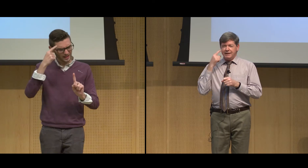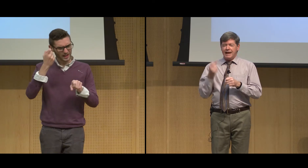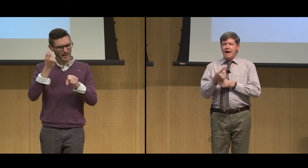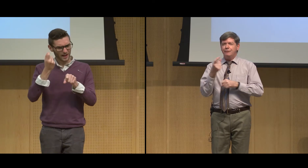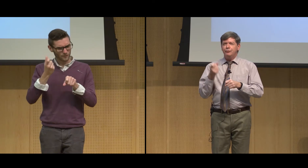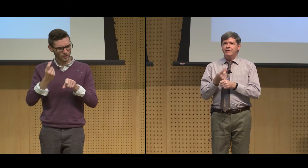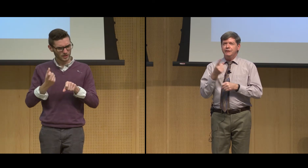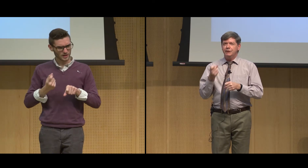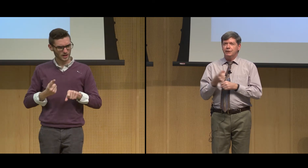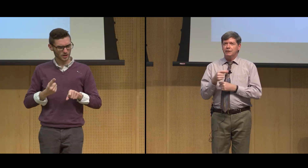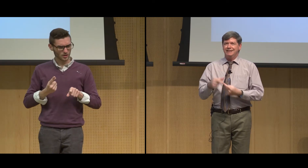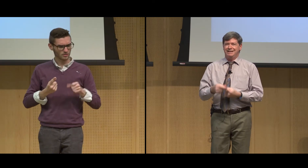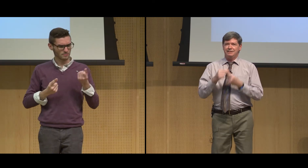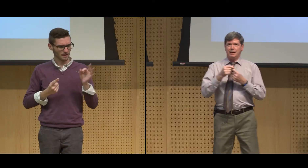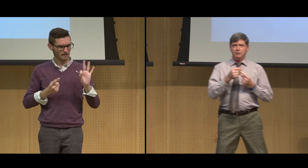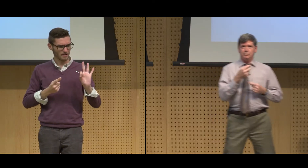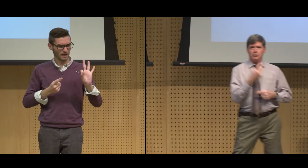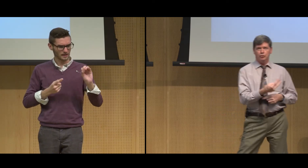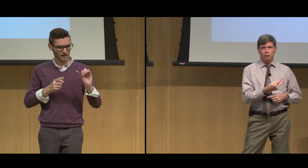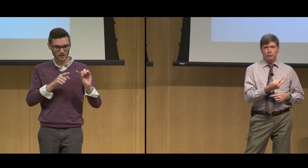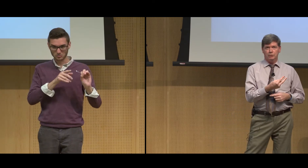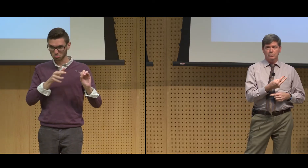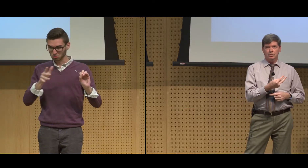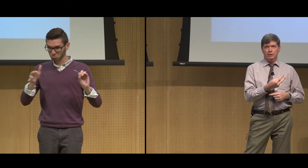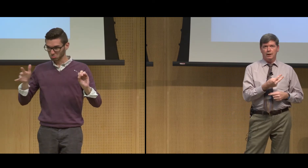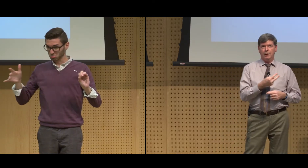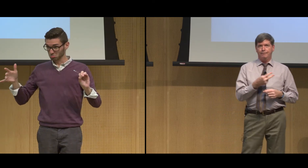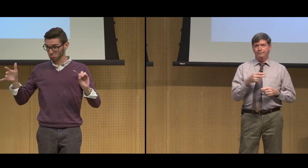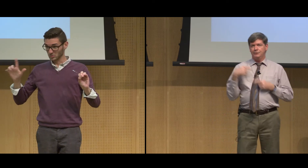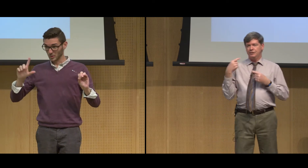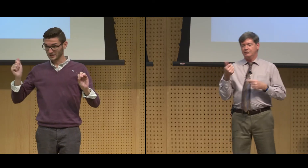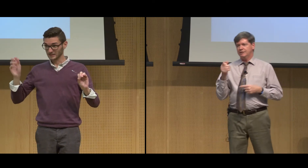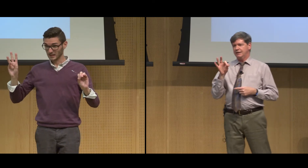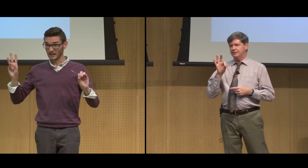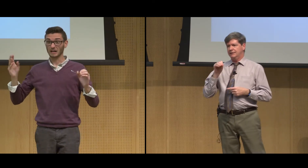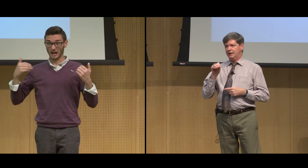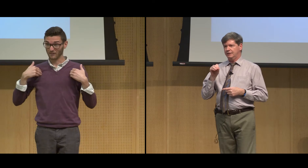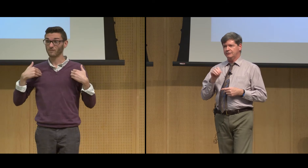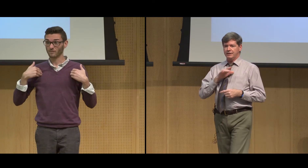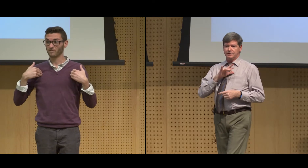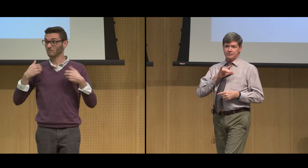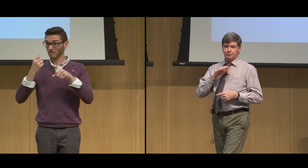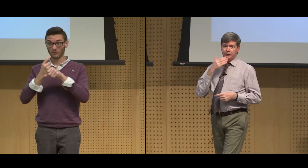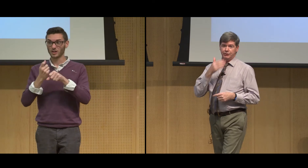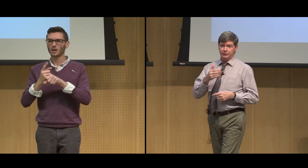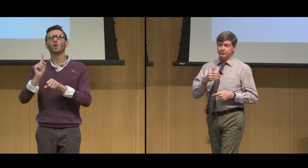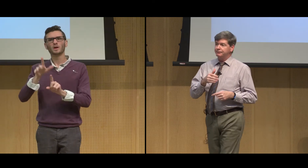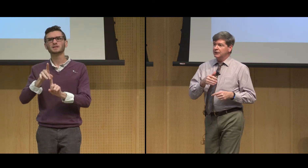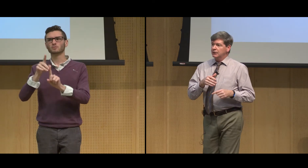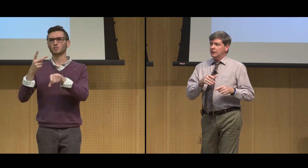every year except two since 1990. So that's pretty good.